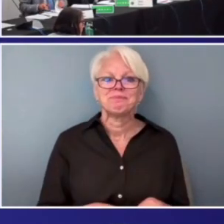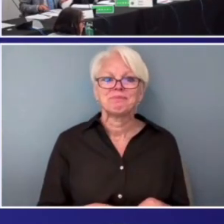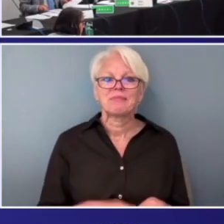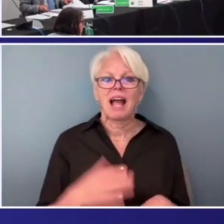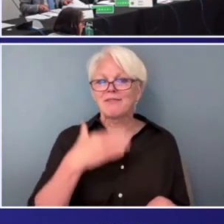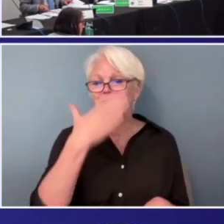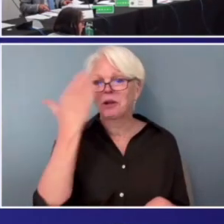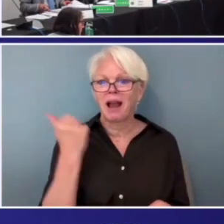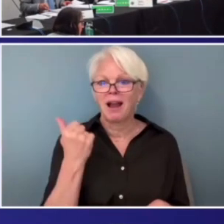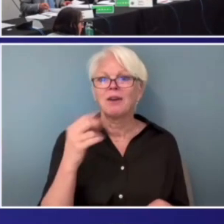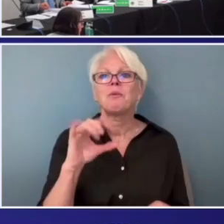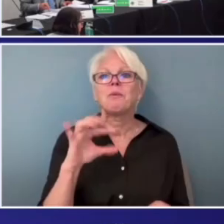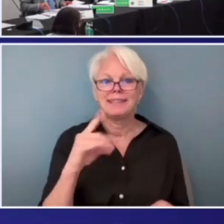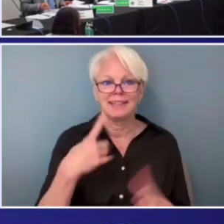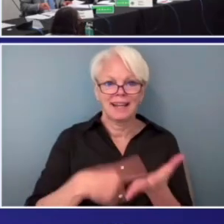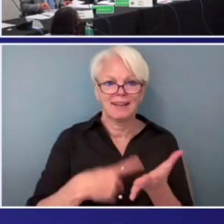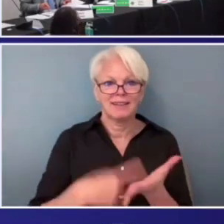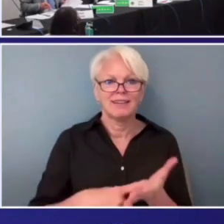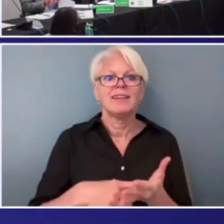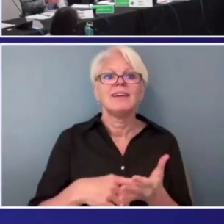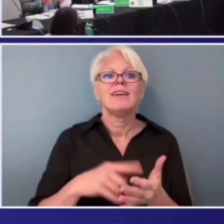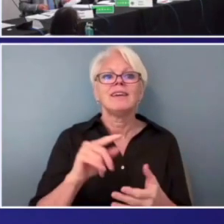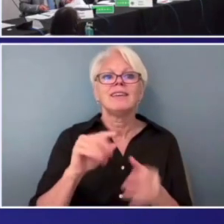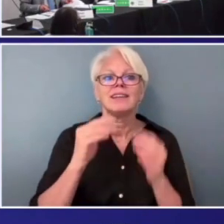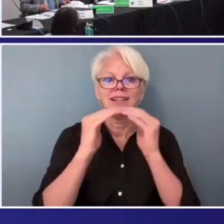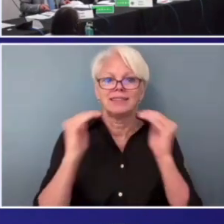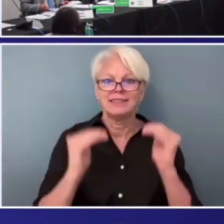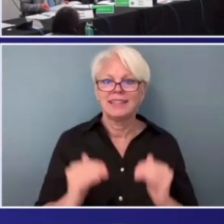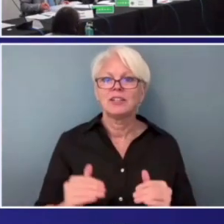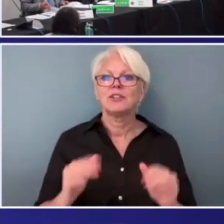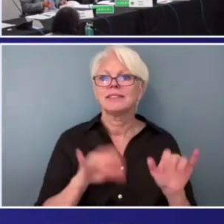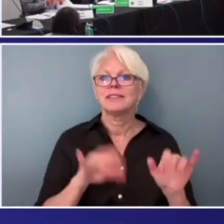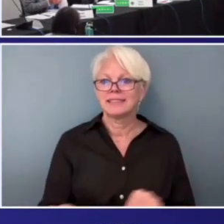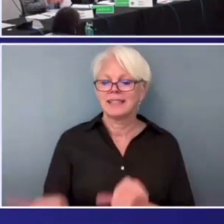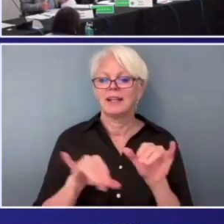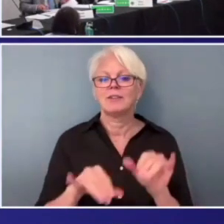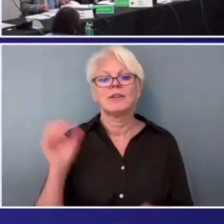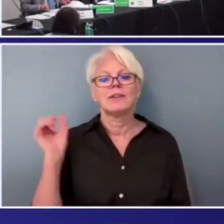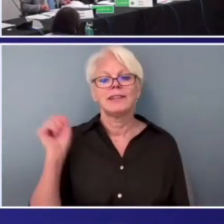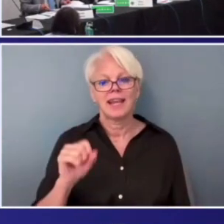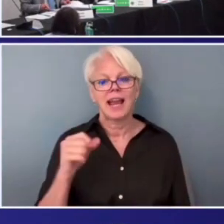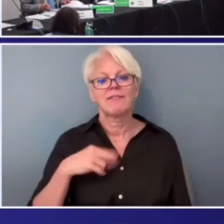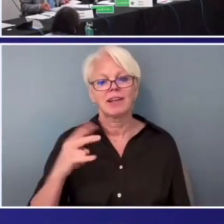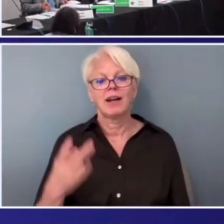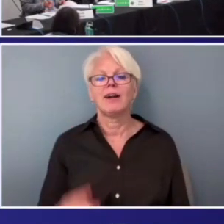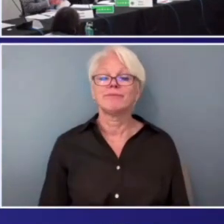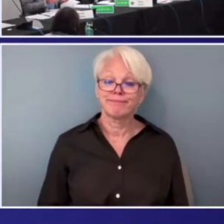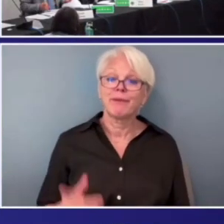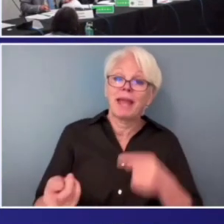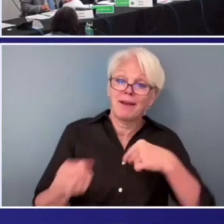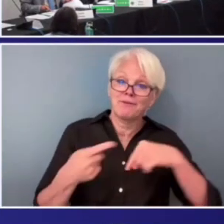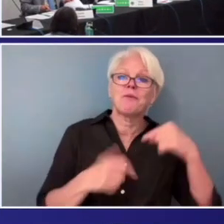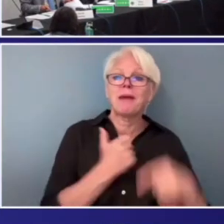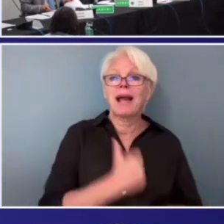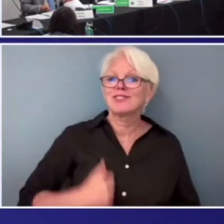We did have to talk about the Tiered Standard, didn't we? Yeah, I have a, I have a couple -- Yeah. I think we probably need to go back. I'm sorry. Just kidding.